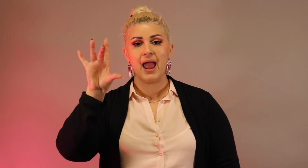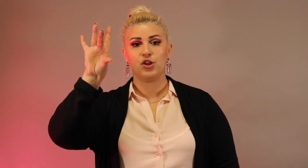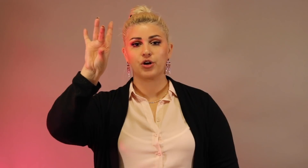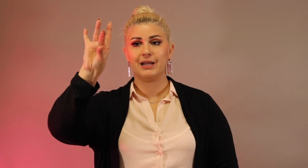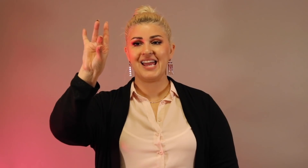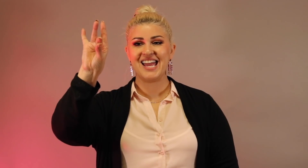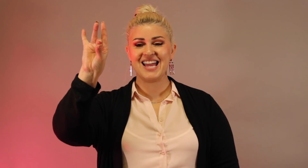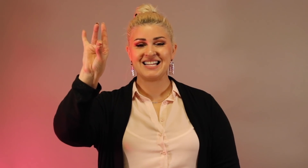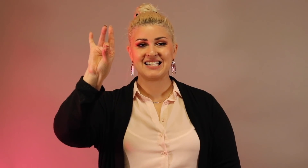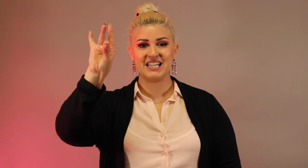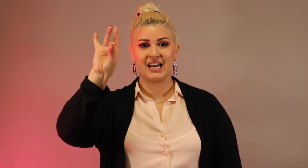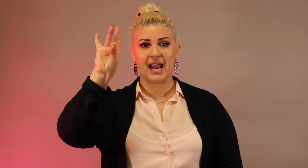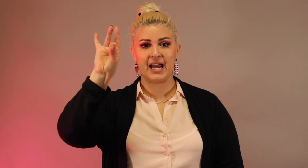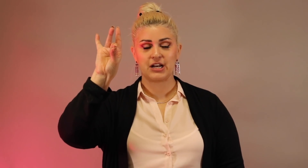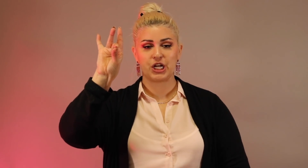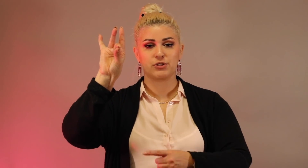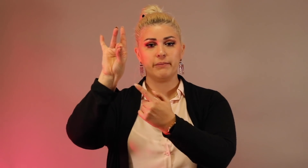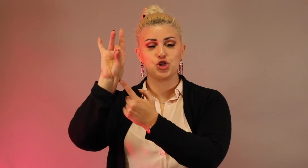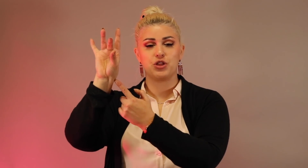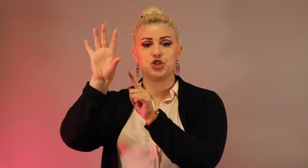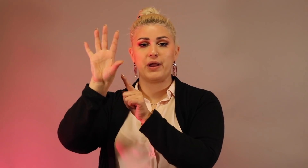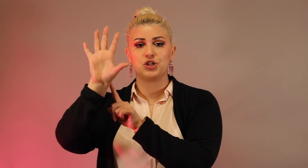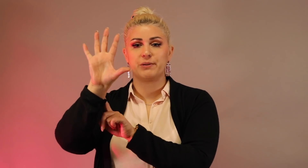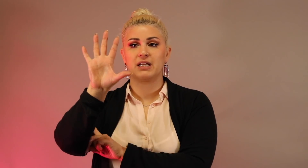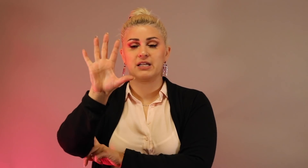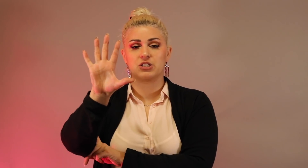and you're gonna end in that eight hand shape. So let me show you the two hand shapes like this.